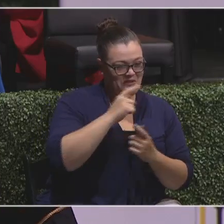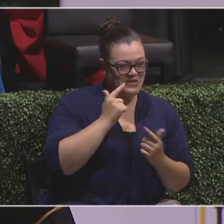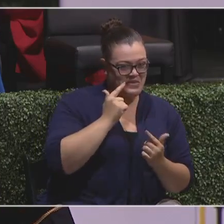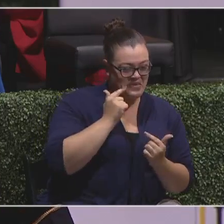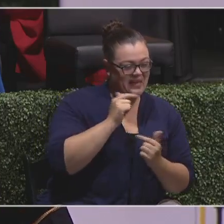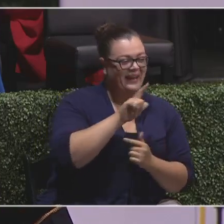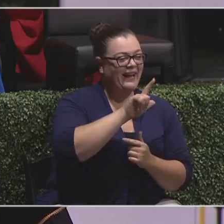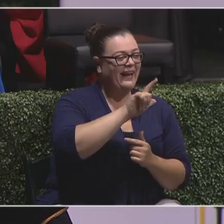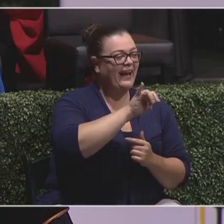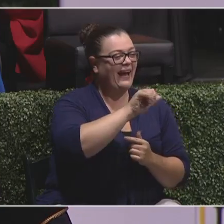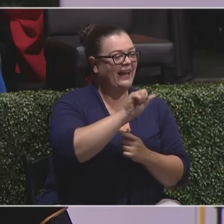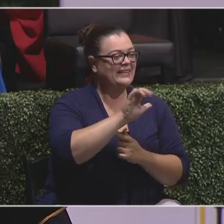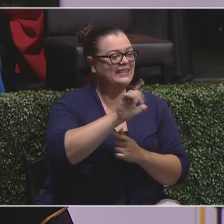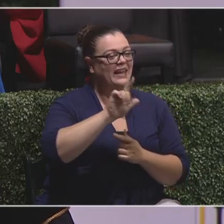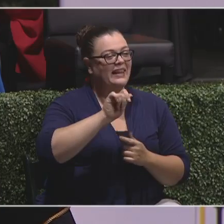ROYBAL-ALLARD, ASTRONAUT SAMUEL T. DURRANCE.